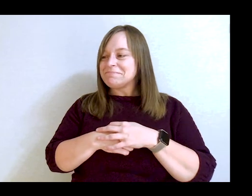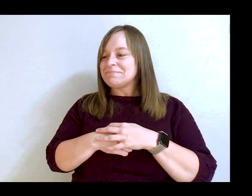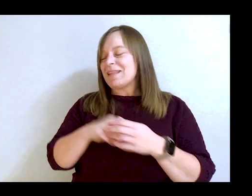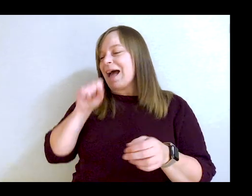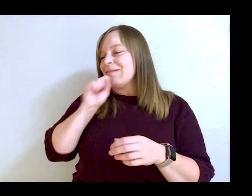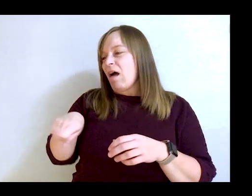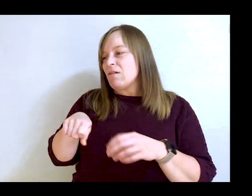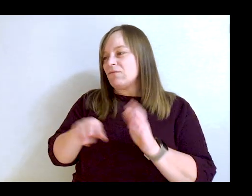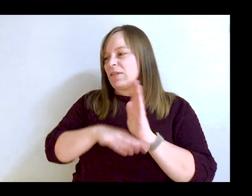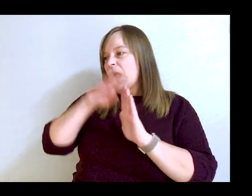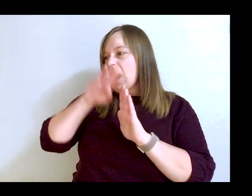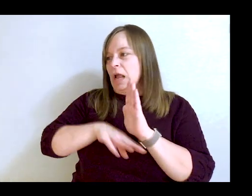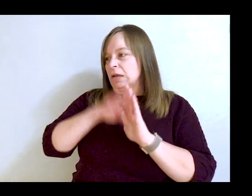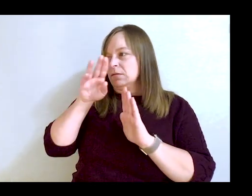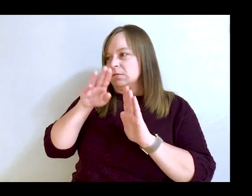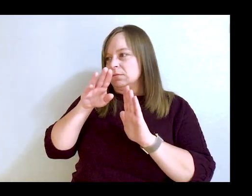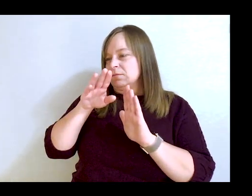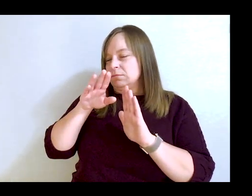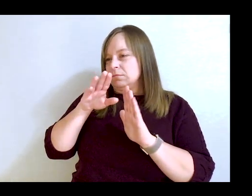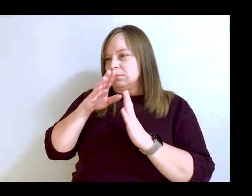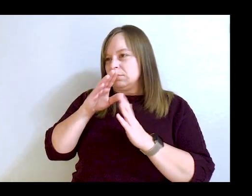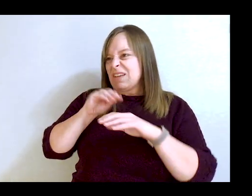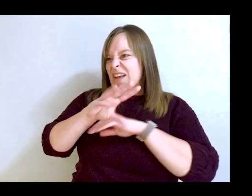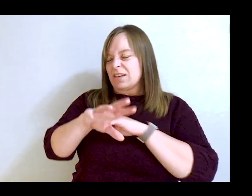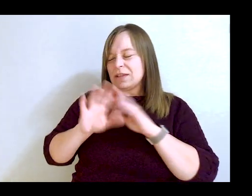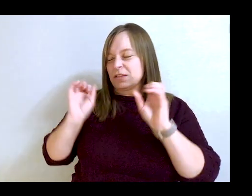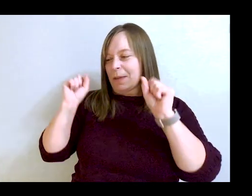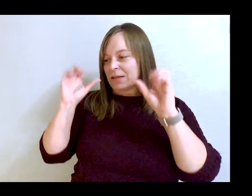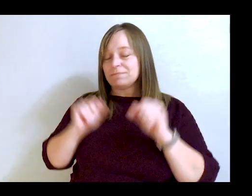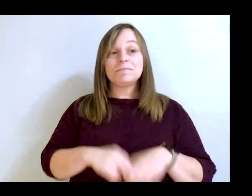I love just the height effect of it.